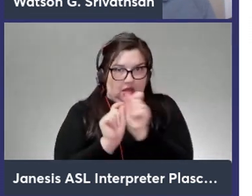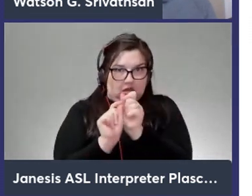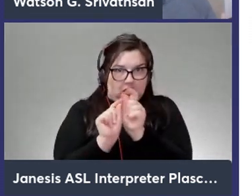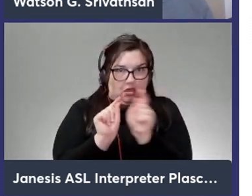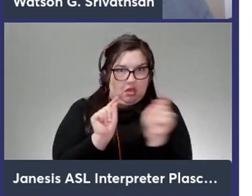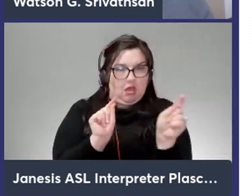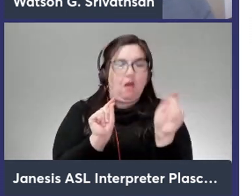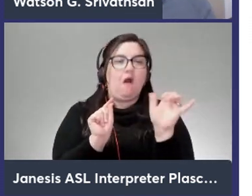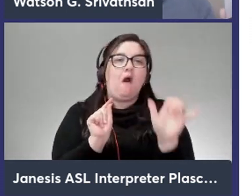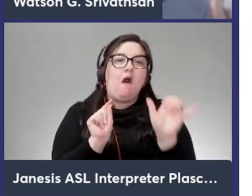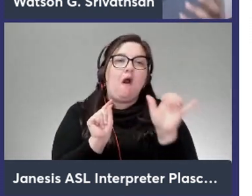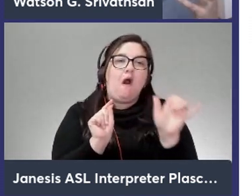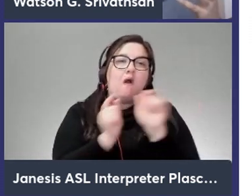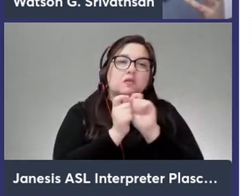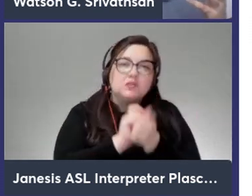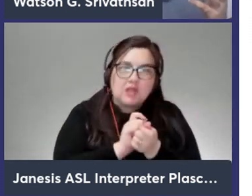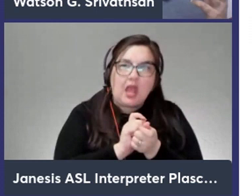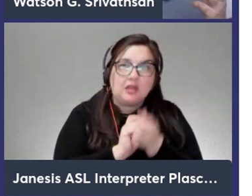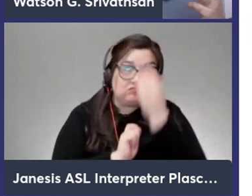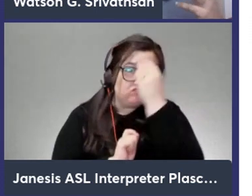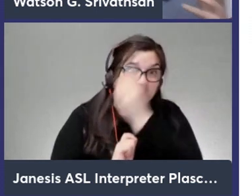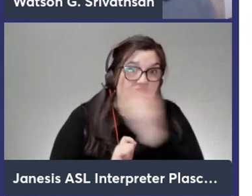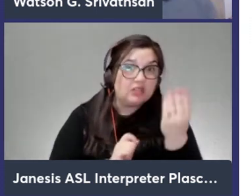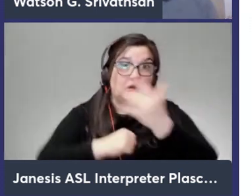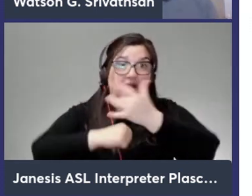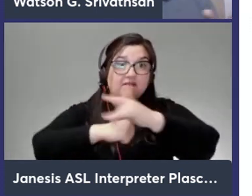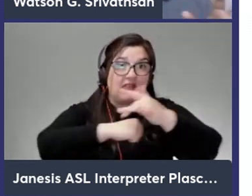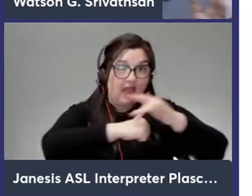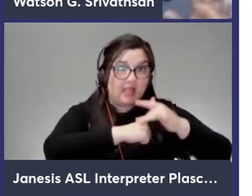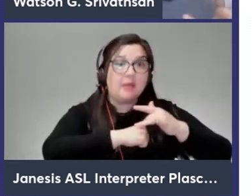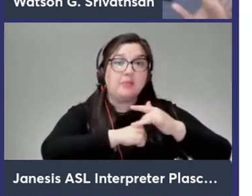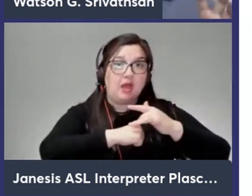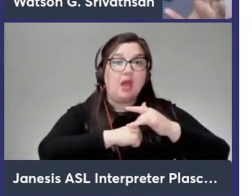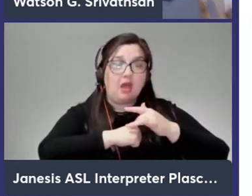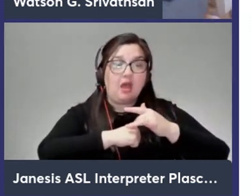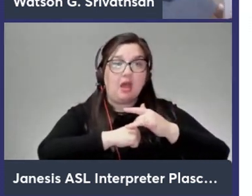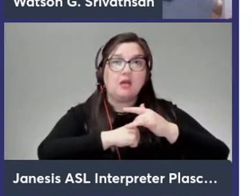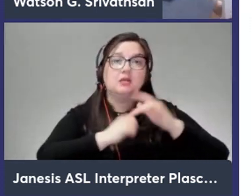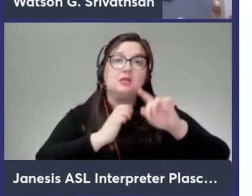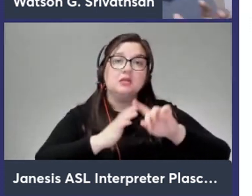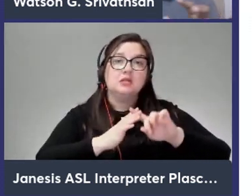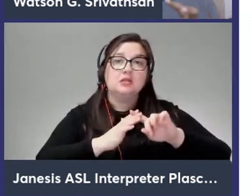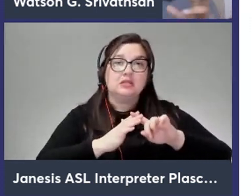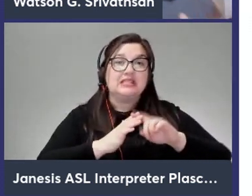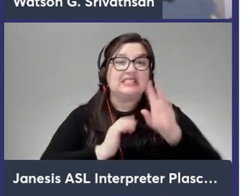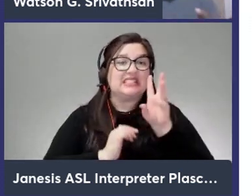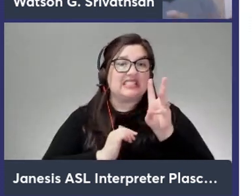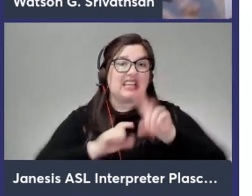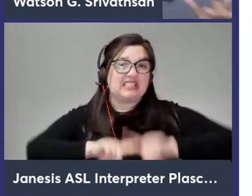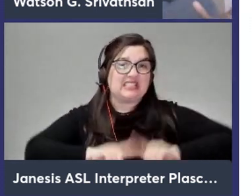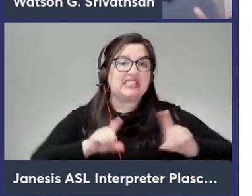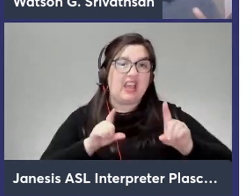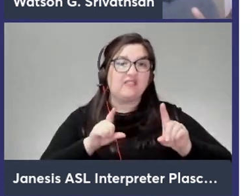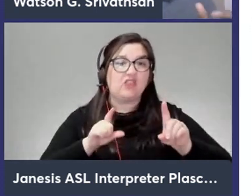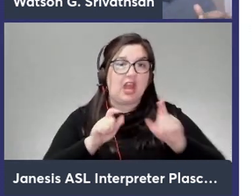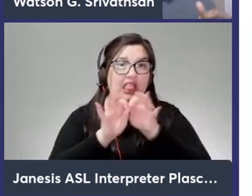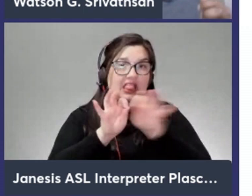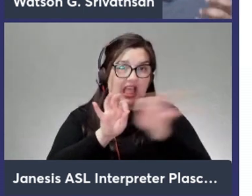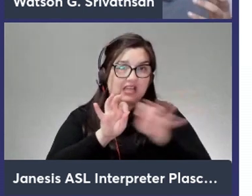We made this available in, we started making this available in six different languages, and we are getting started. We'll expand to other languages,